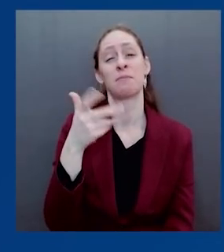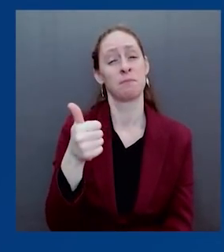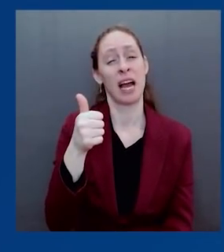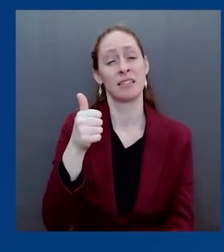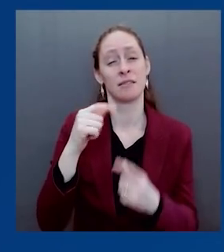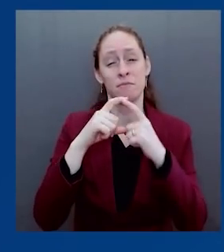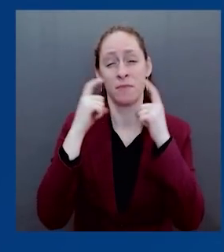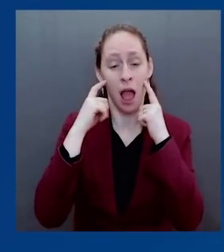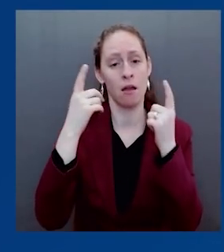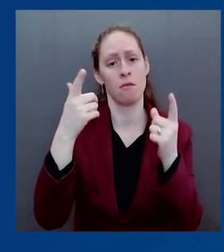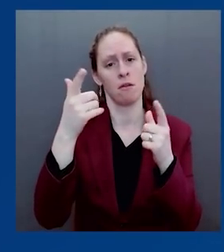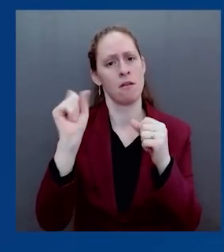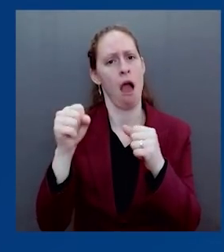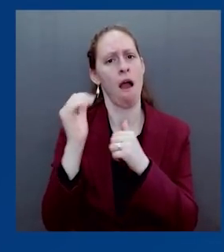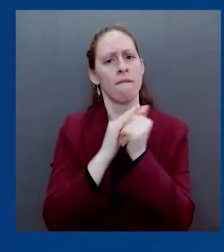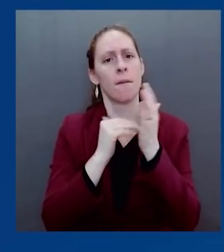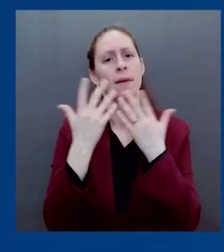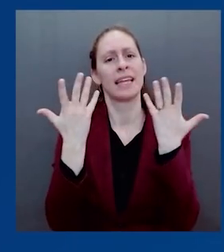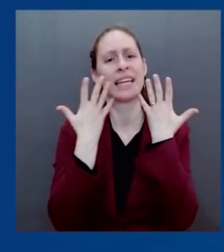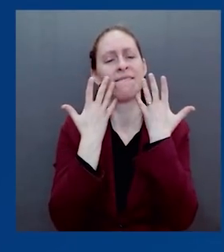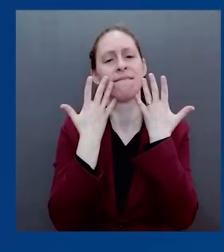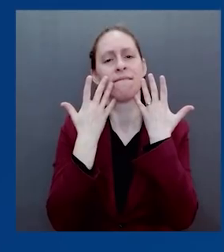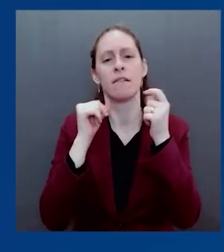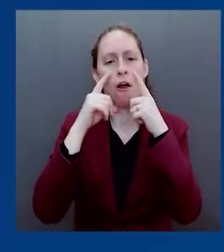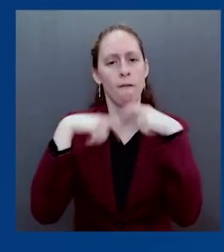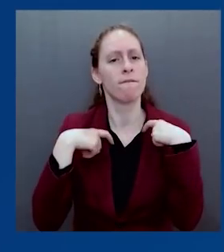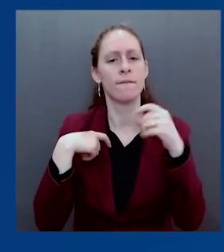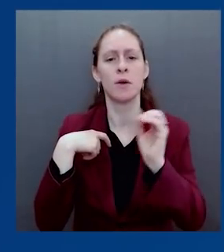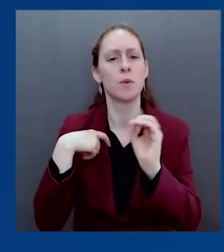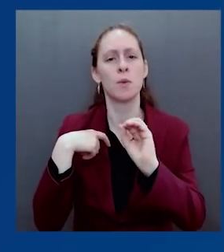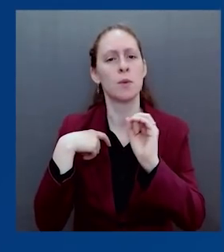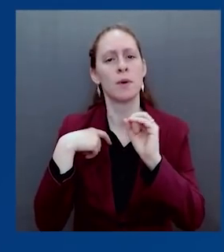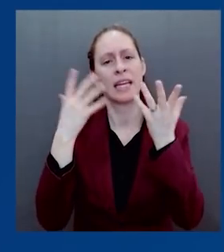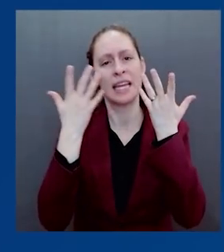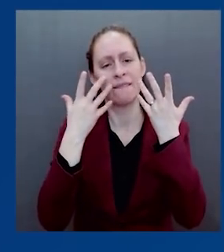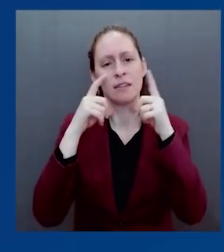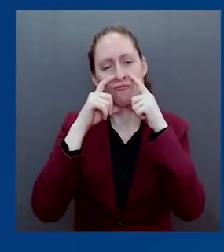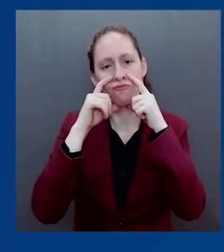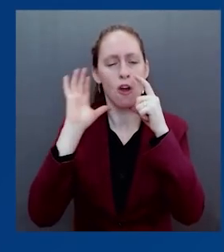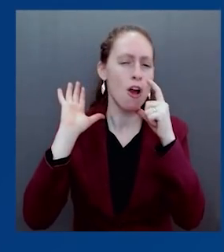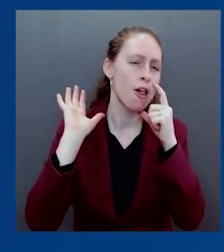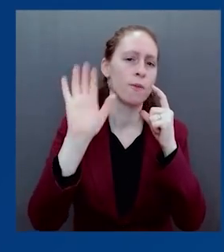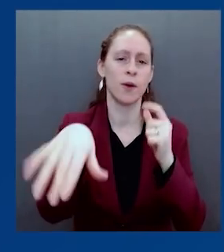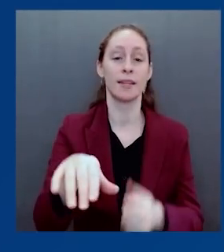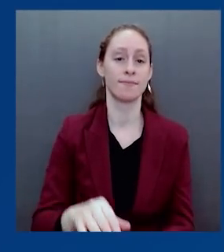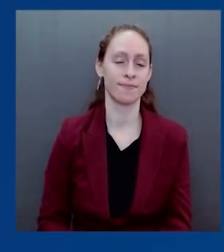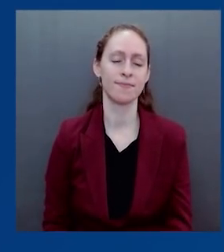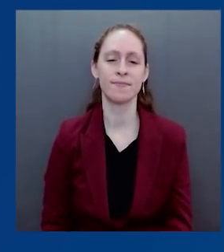Thank you. Mr. Zients: Dr. Fauci? Dr. Fauci: Yeah, thank you for that question. There's both sides of the coin to that.